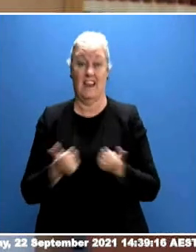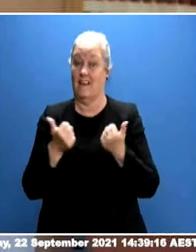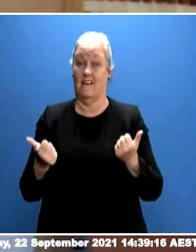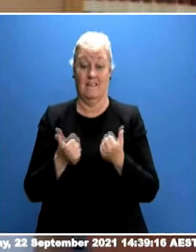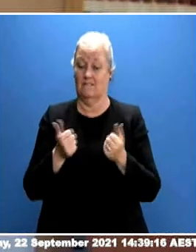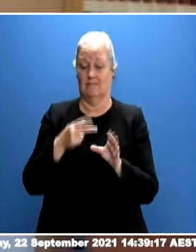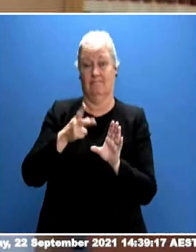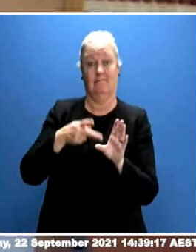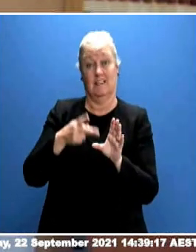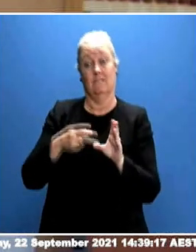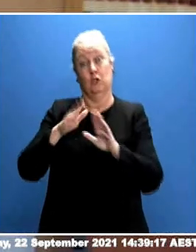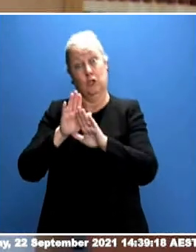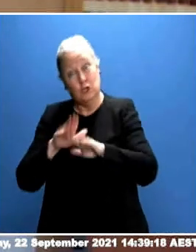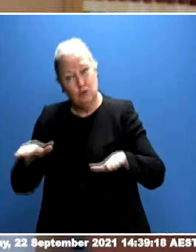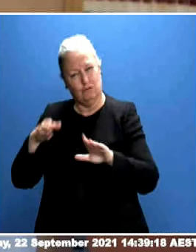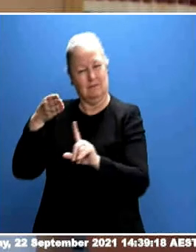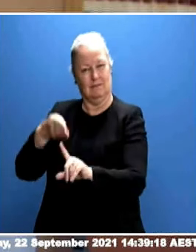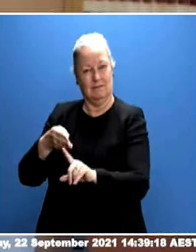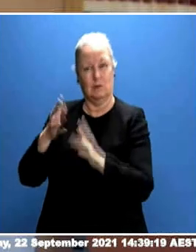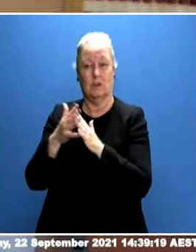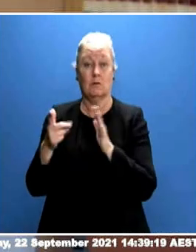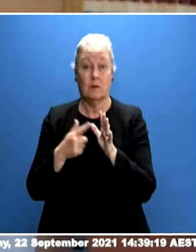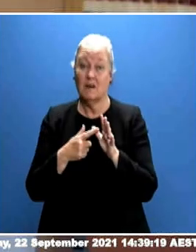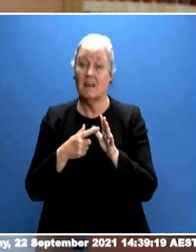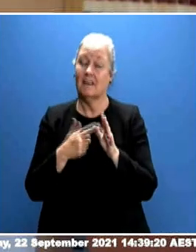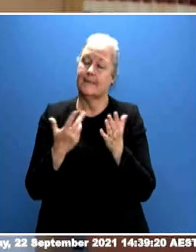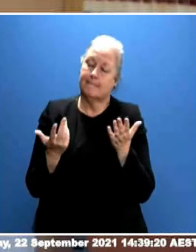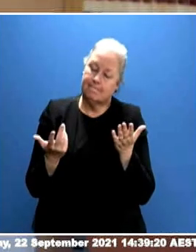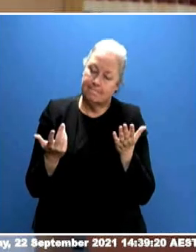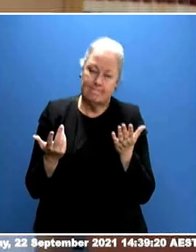We've approached quite a lot of them and unfortunately, we haven't yet been